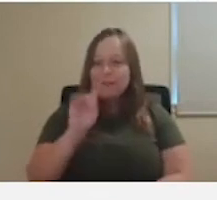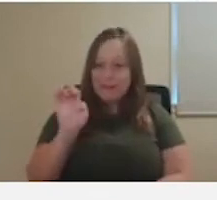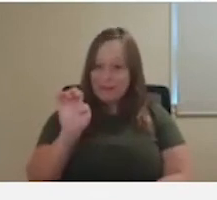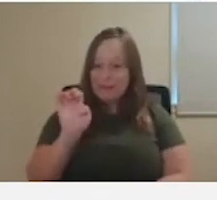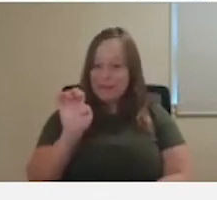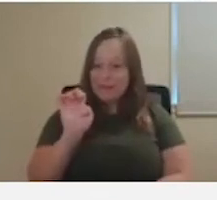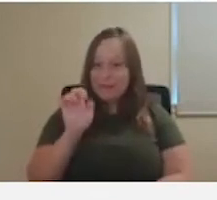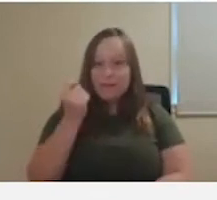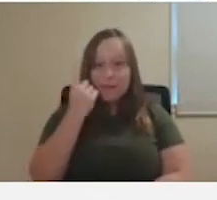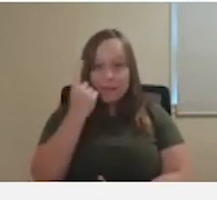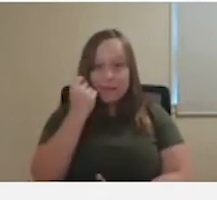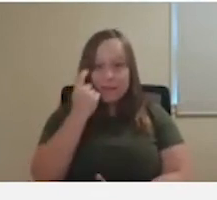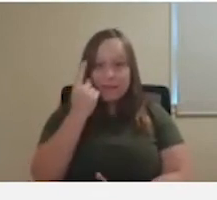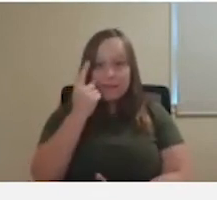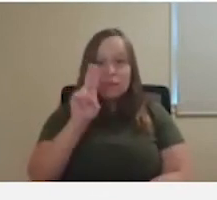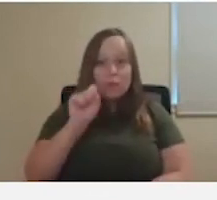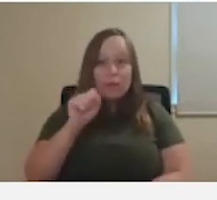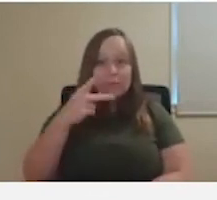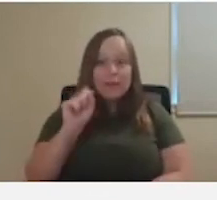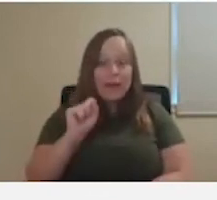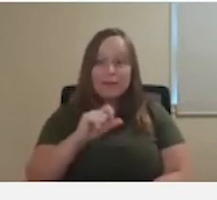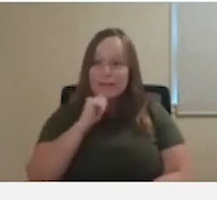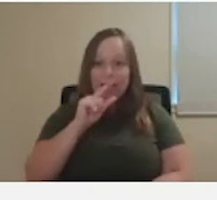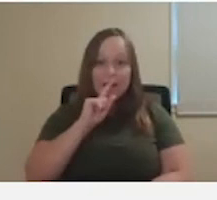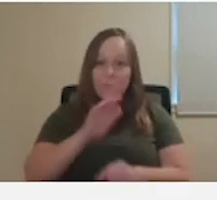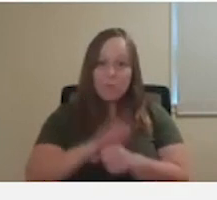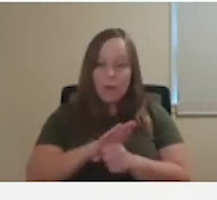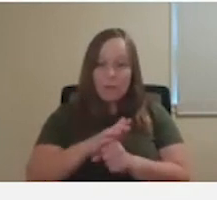But keep in mind, USPS says that they cannot guarantee delivery